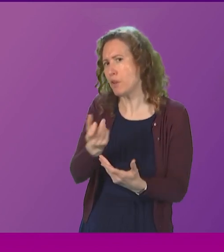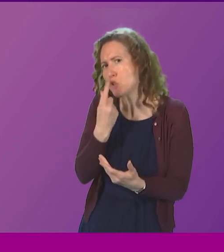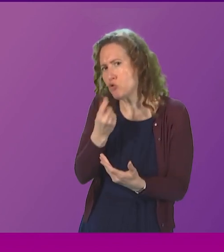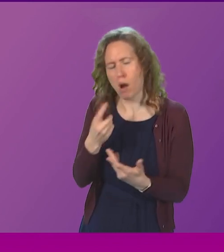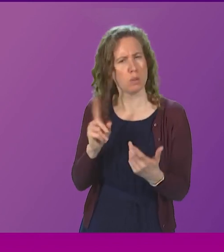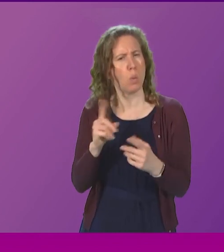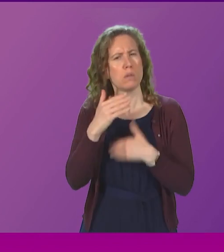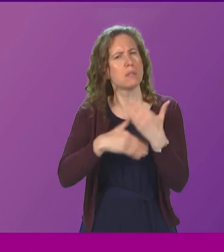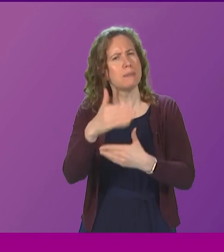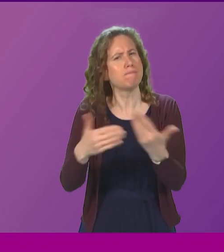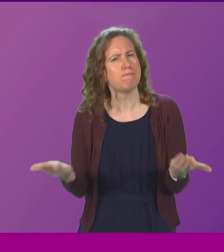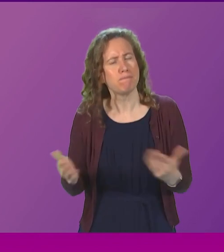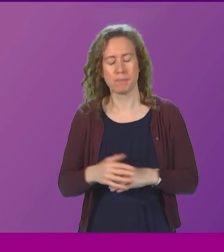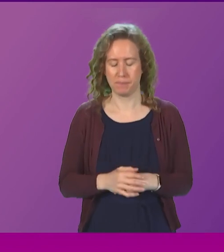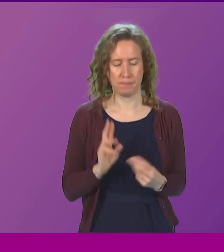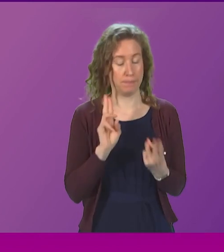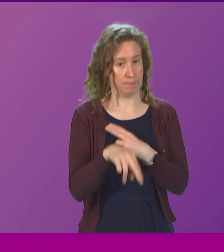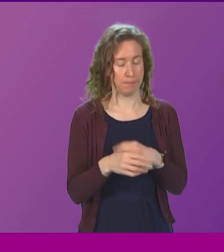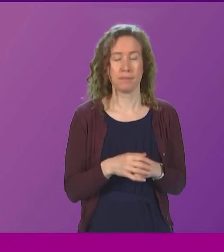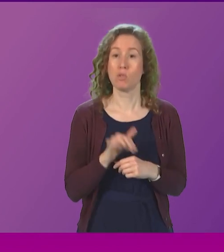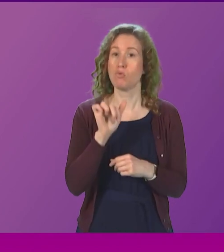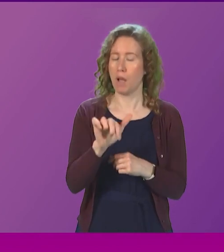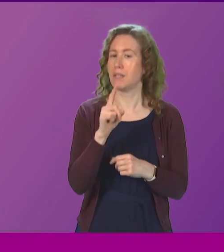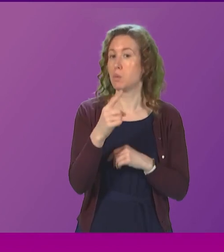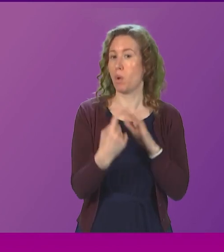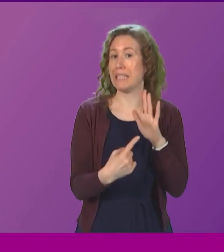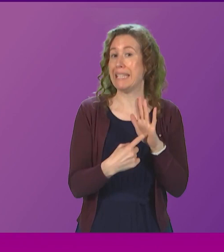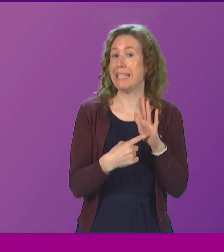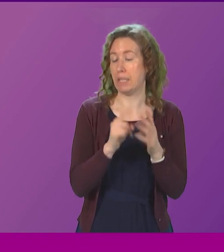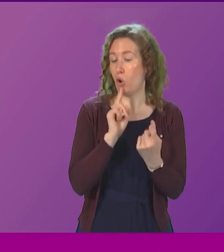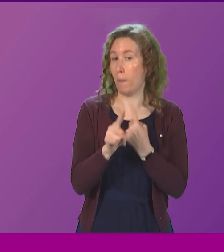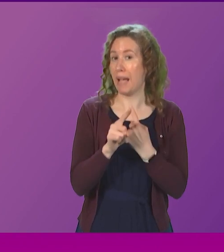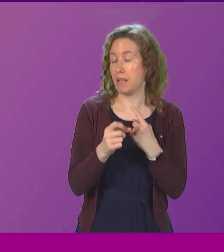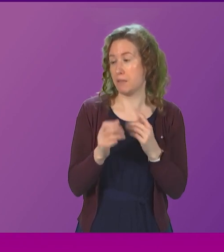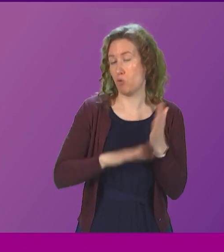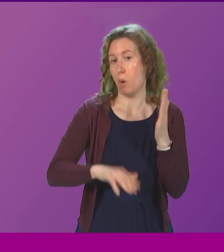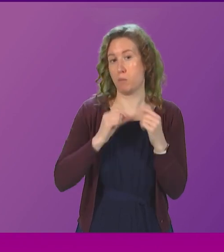That is, of course, one of the key comments that Professor Ritchie made.